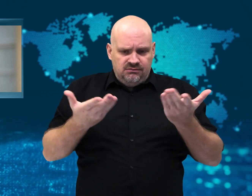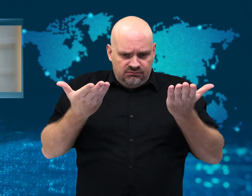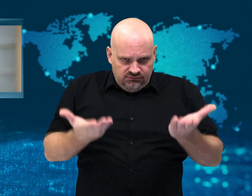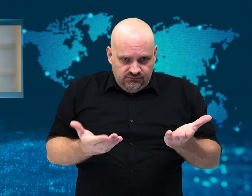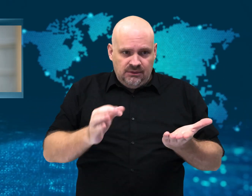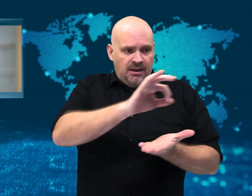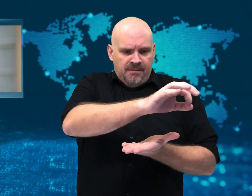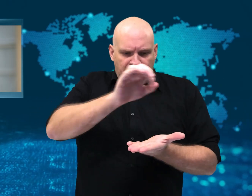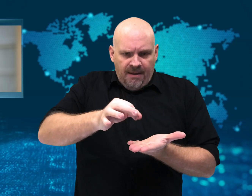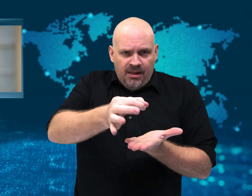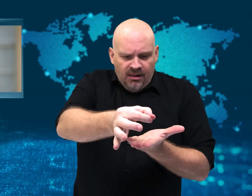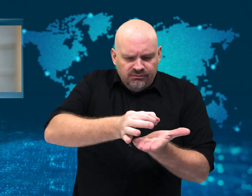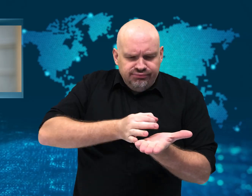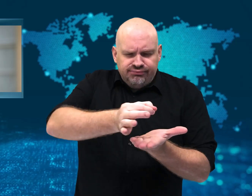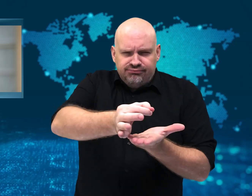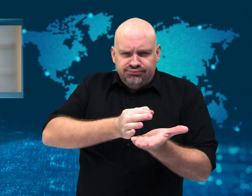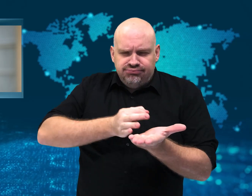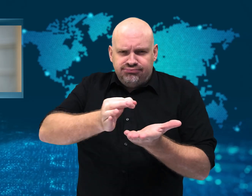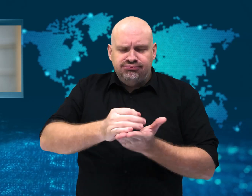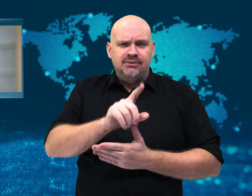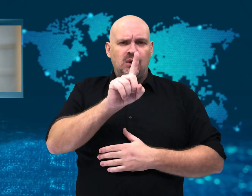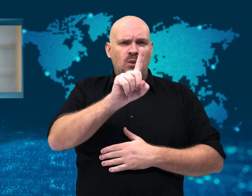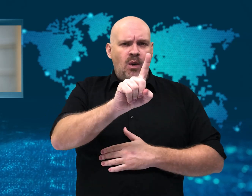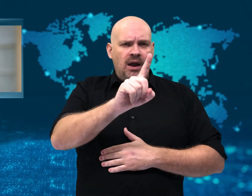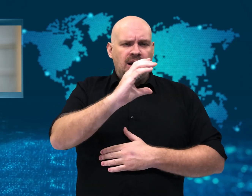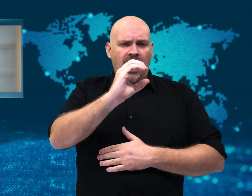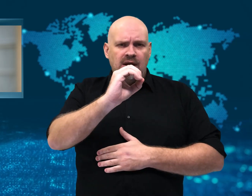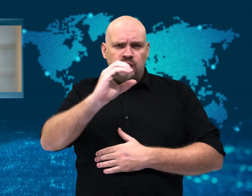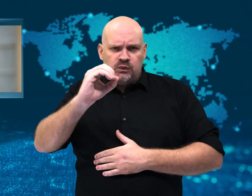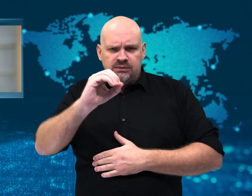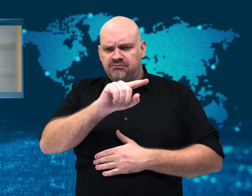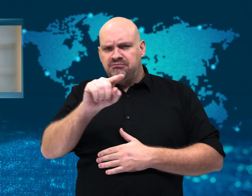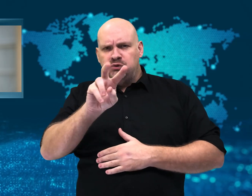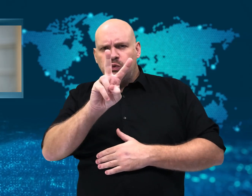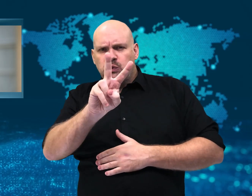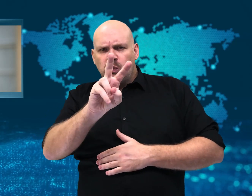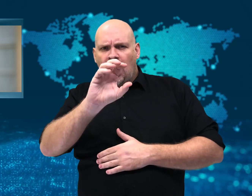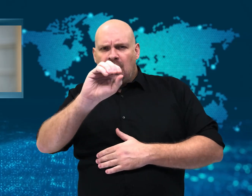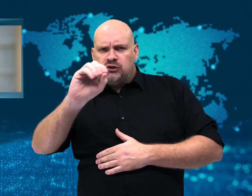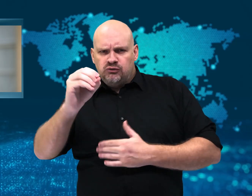boards to mark 100 to 200 votes per board.